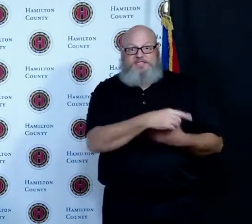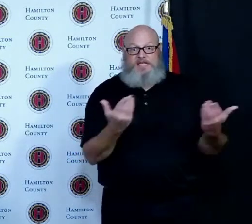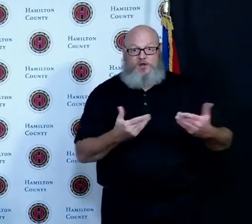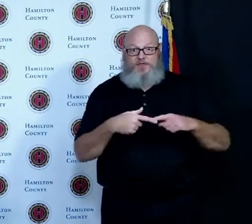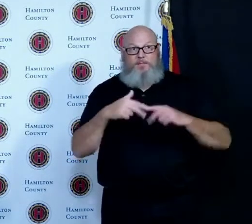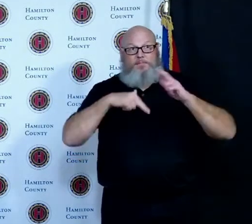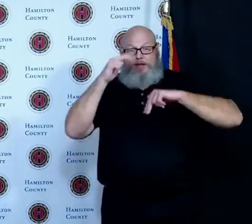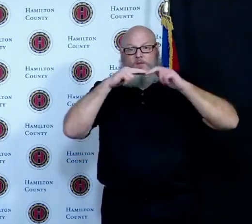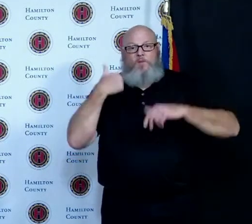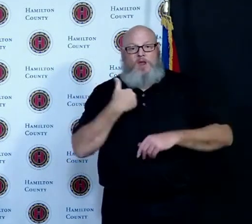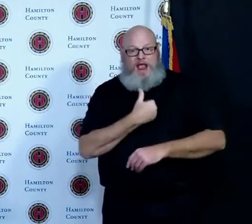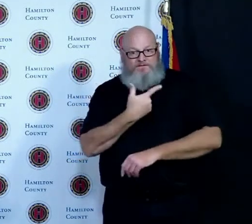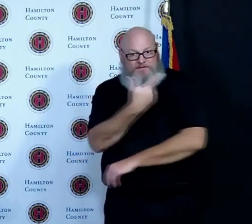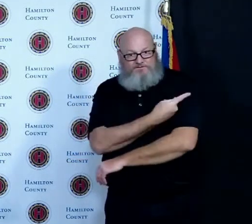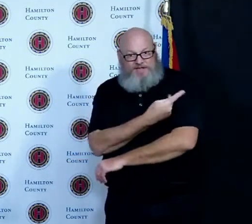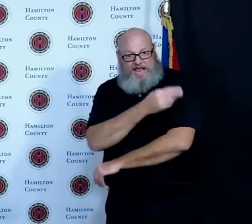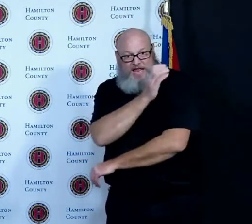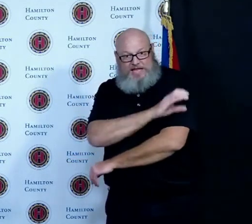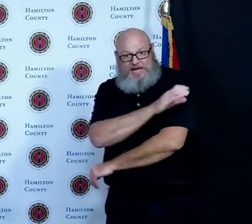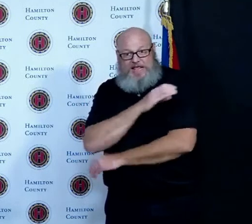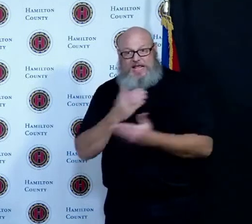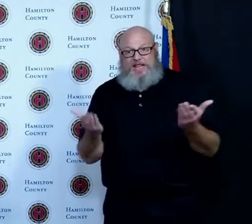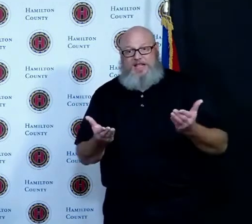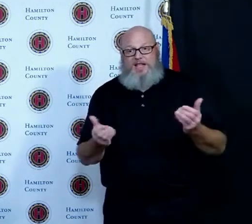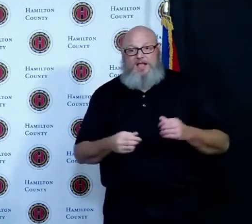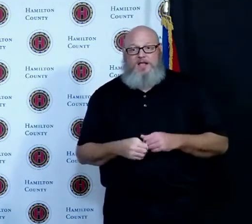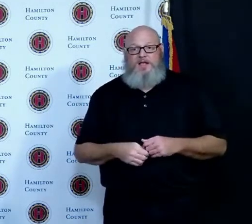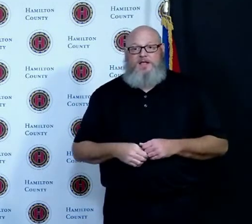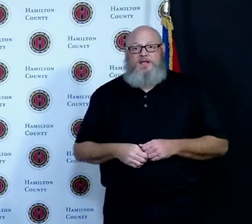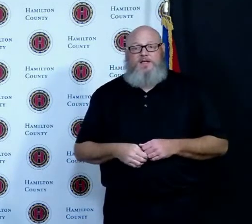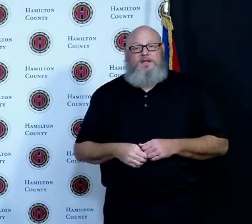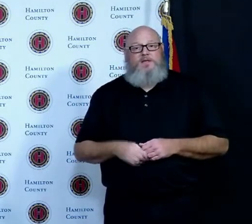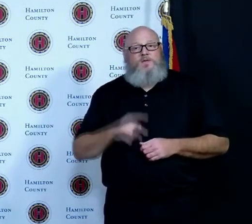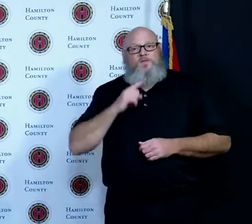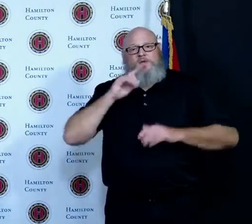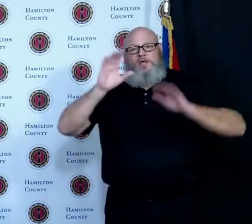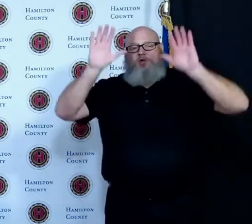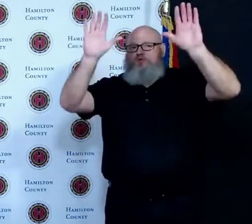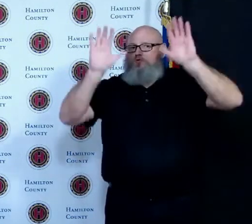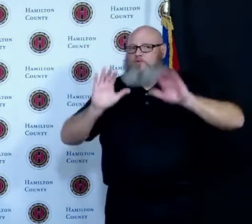work this week and we'll continue with our doses that we receive in in the coming weeks everyone